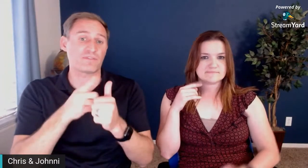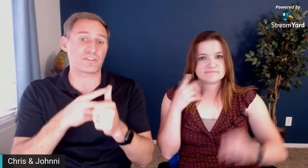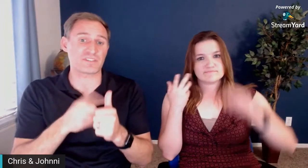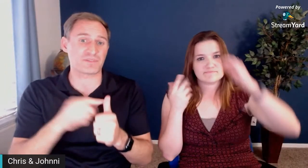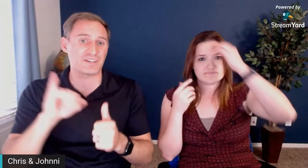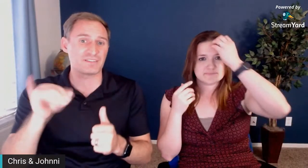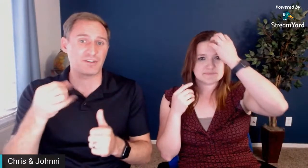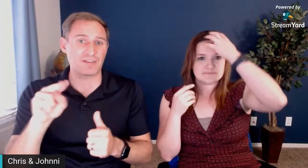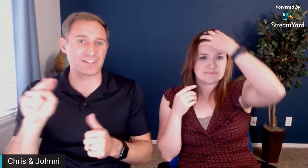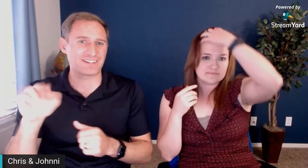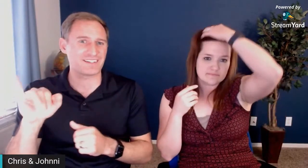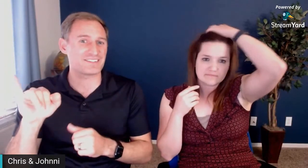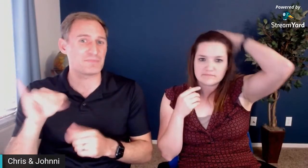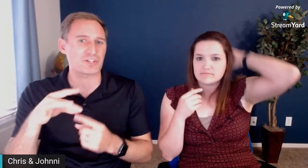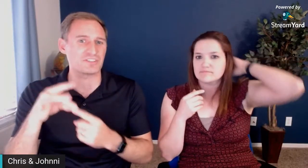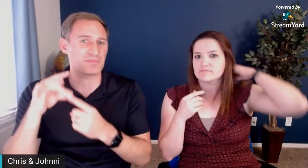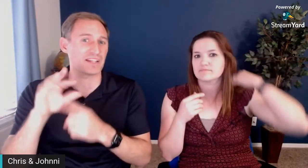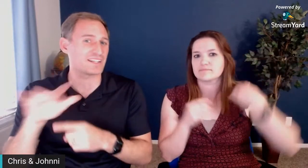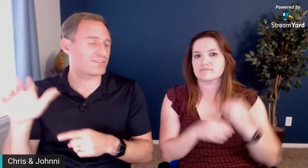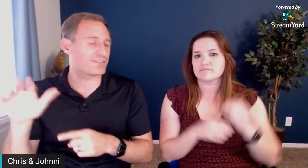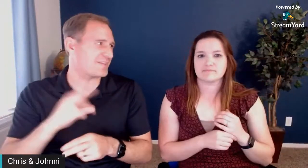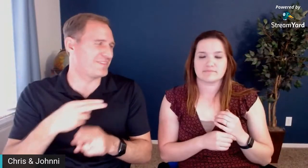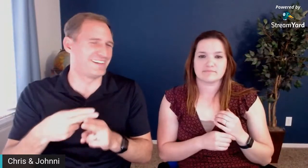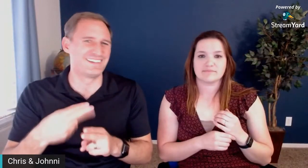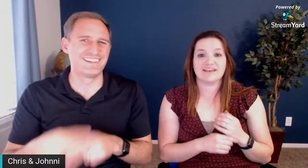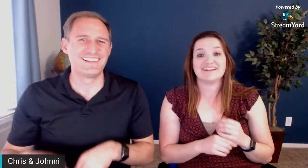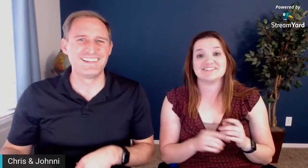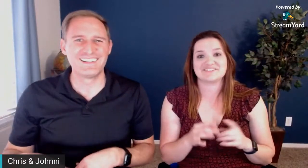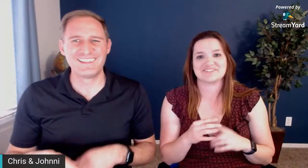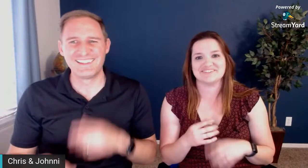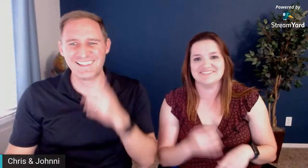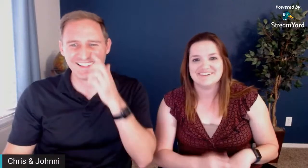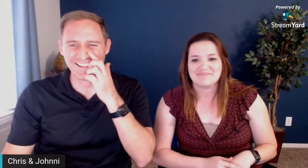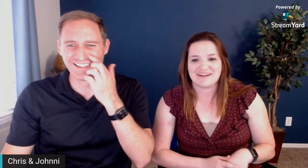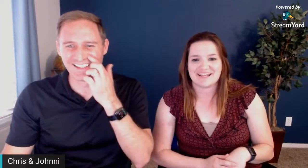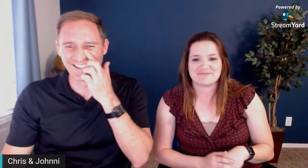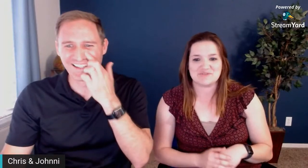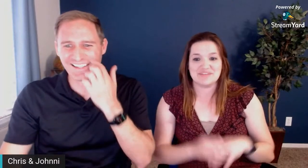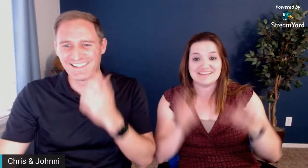first just because you have a special spelling of your name that is true my name is unique